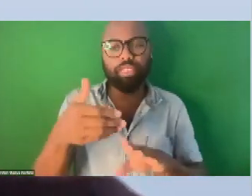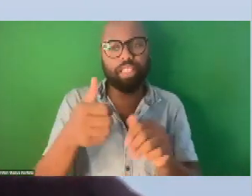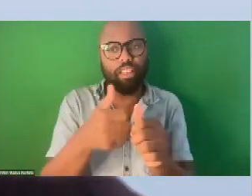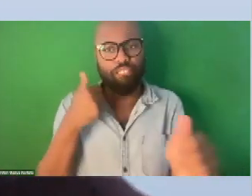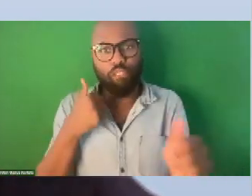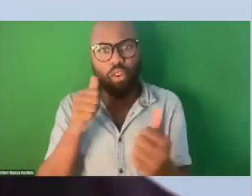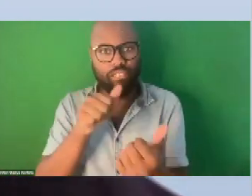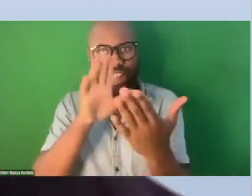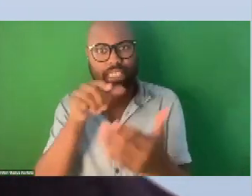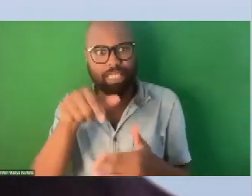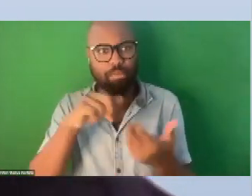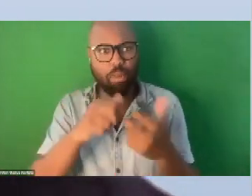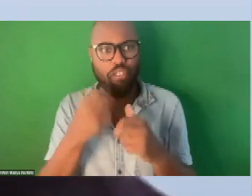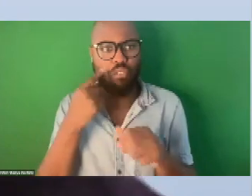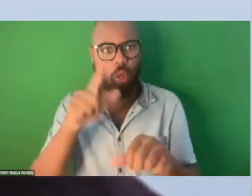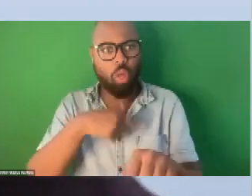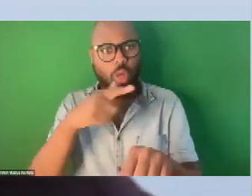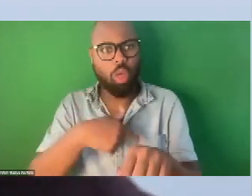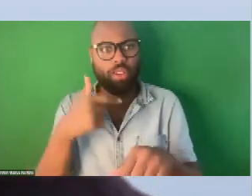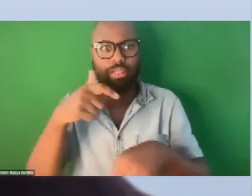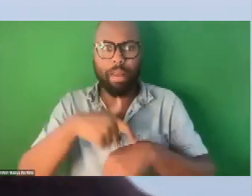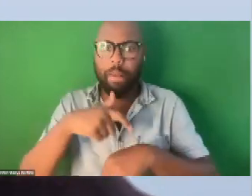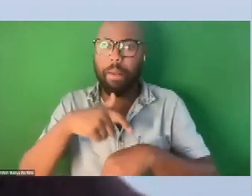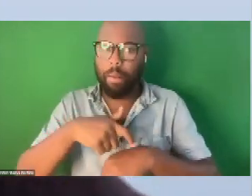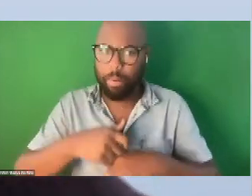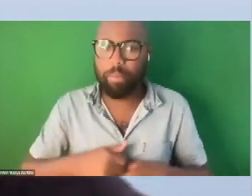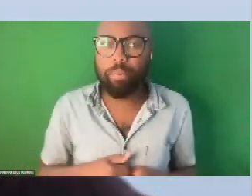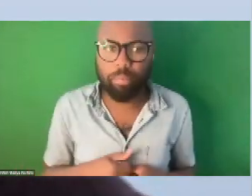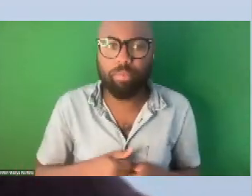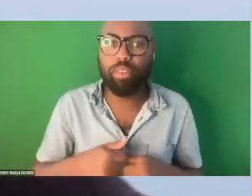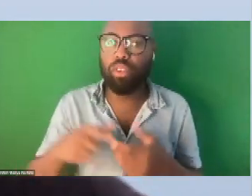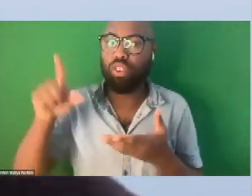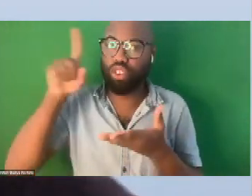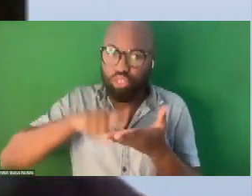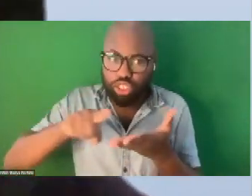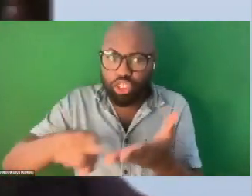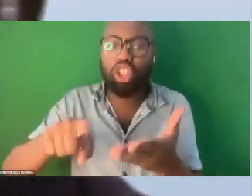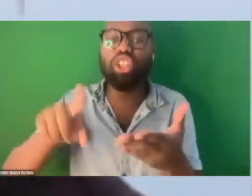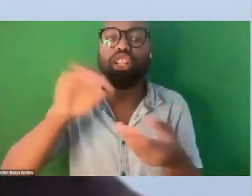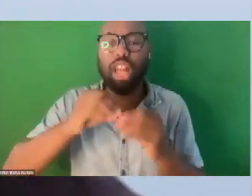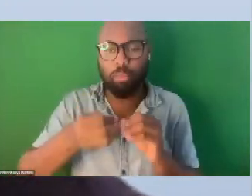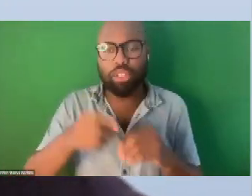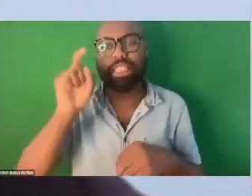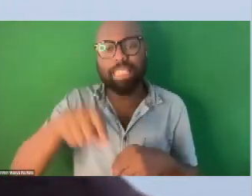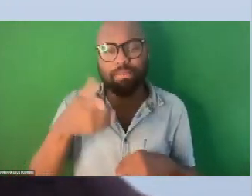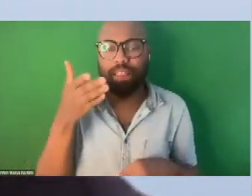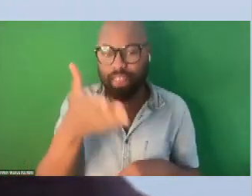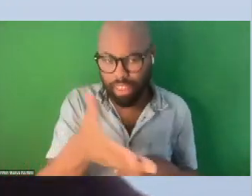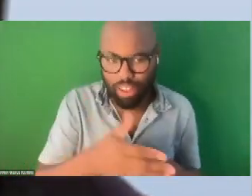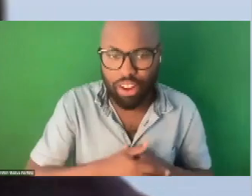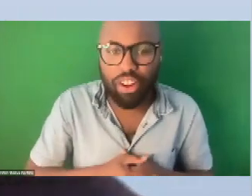And the research, the numbers need to be there and the packaging of it for